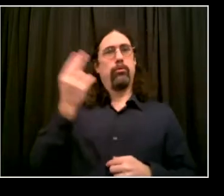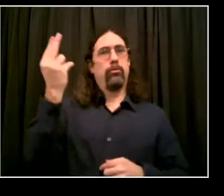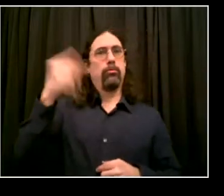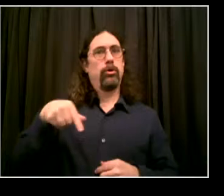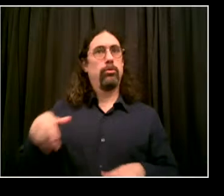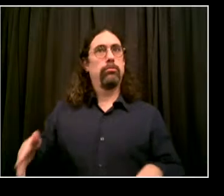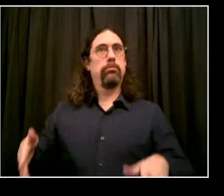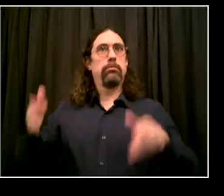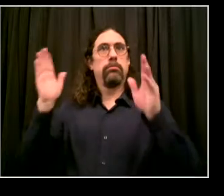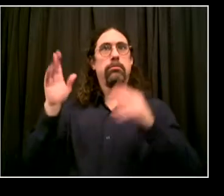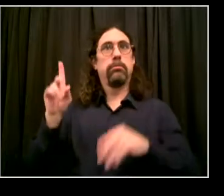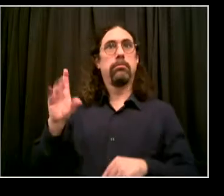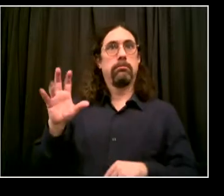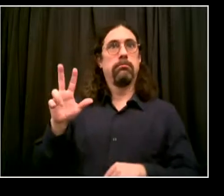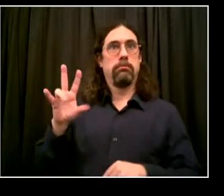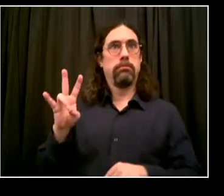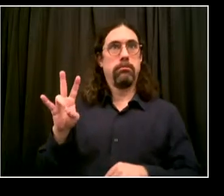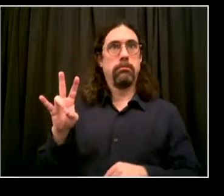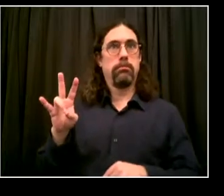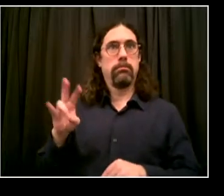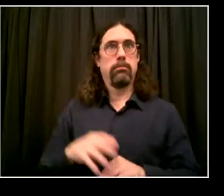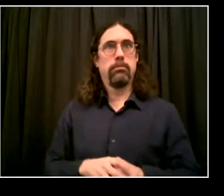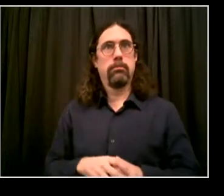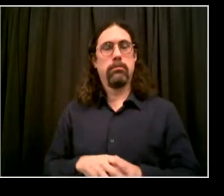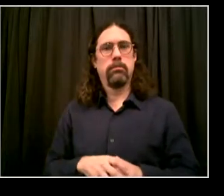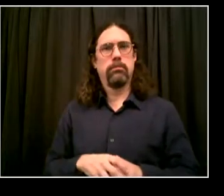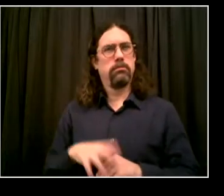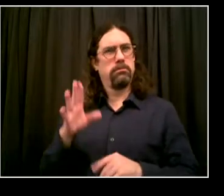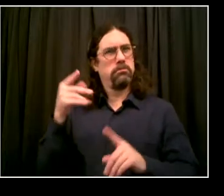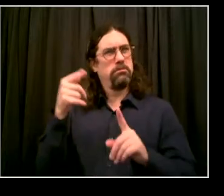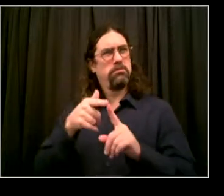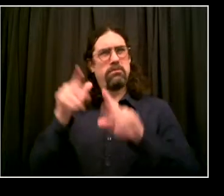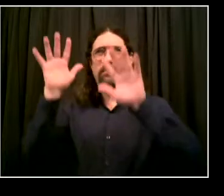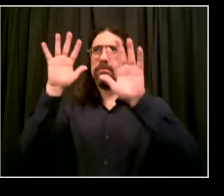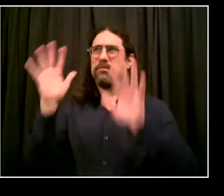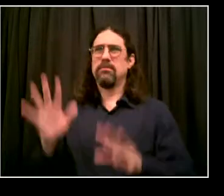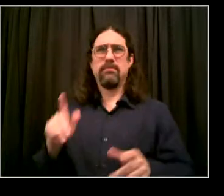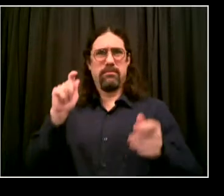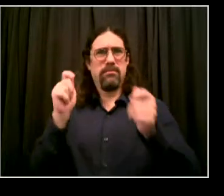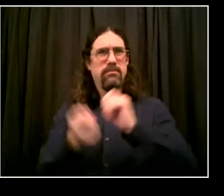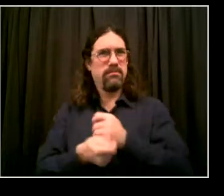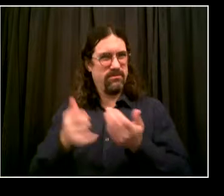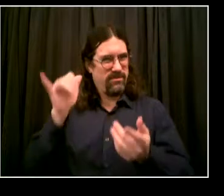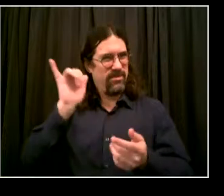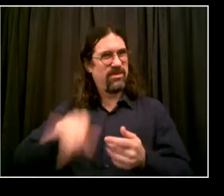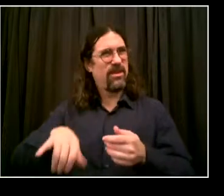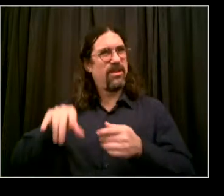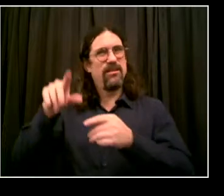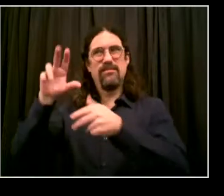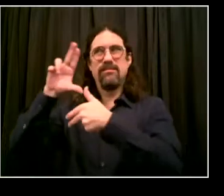DOWNTOWN MANHATTAN. HOW MANY BUSINESSES, HOW MA THNY O OER R FAMILIES AFFECTED BY